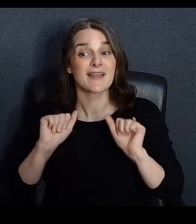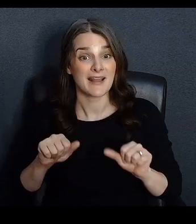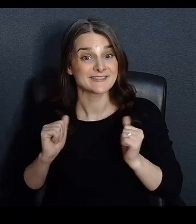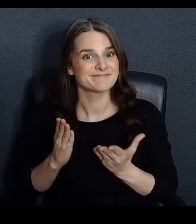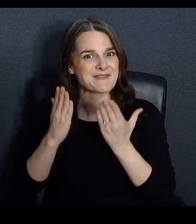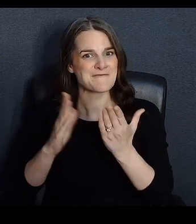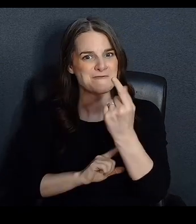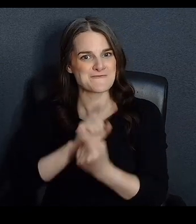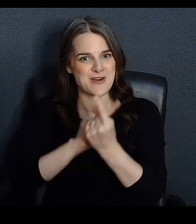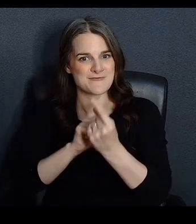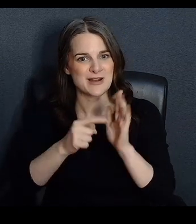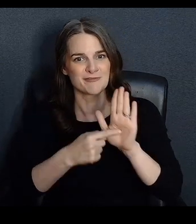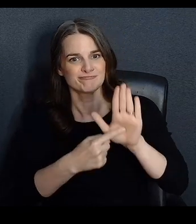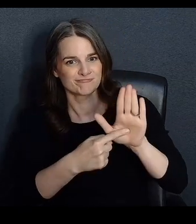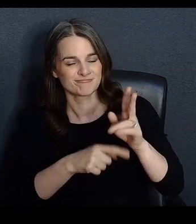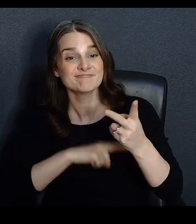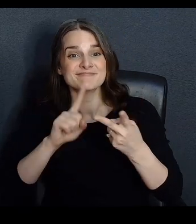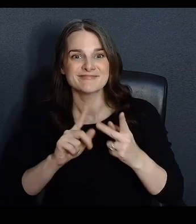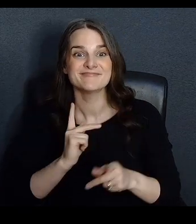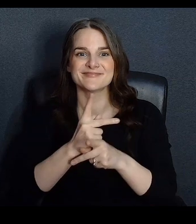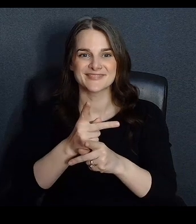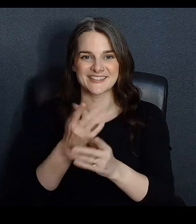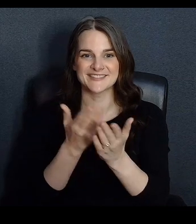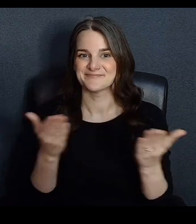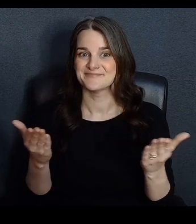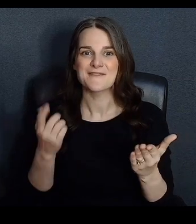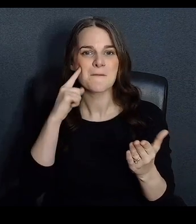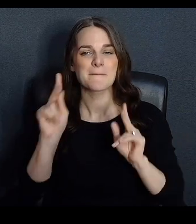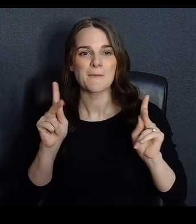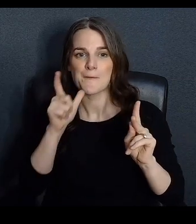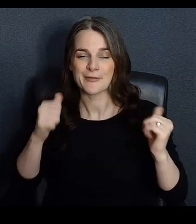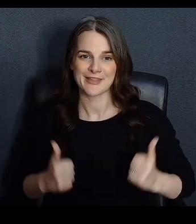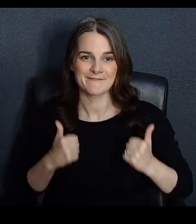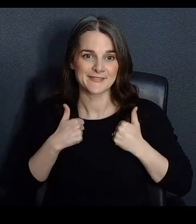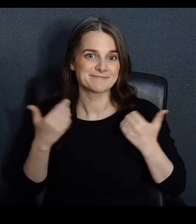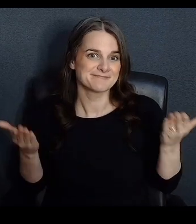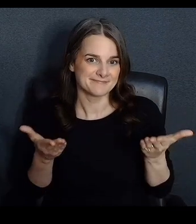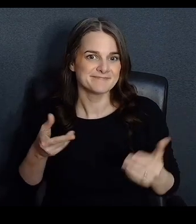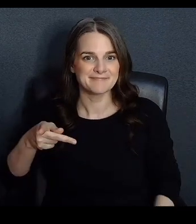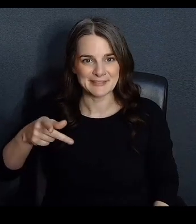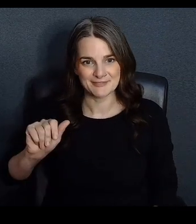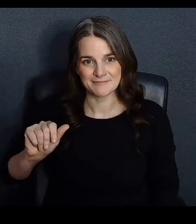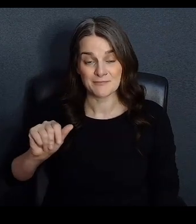and to lend devices out to people who live in Pennsylvania. So if you happen to live in a different state,